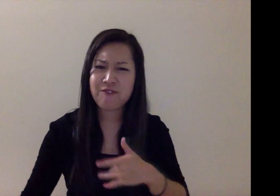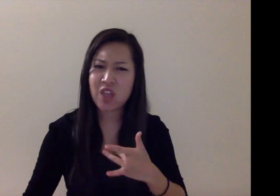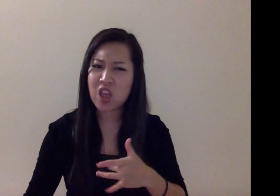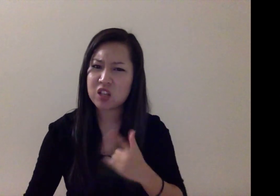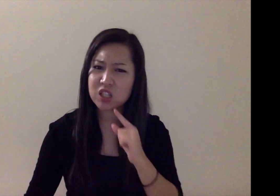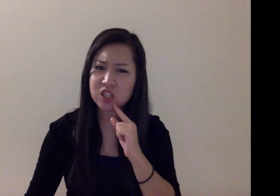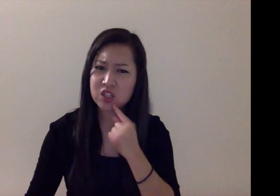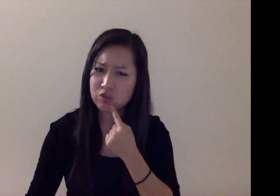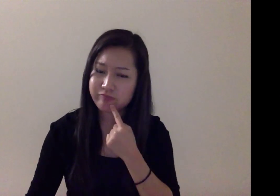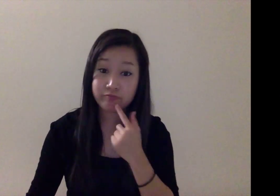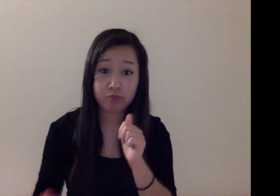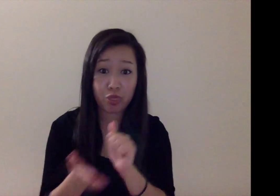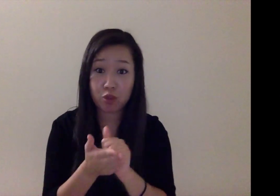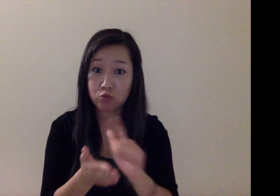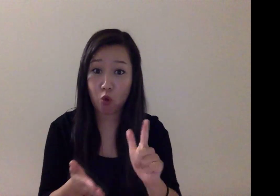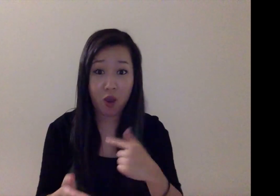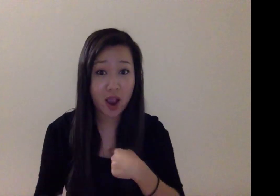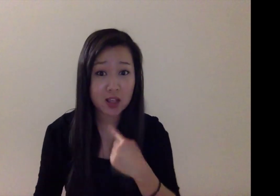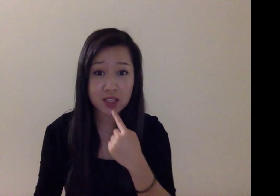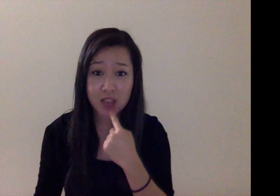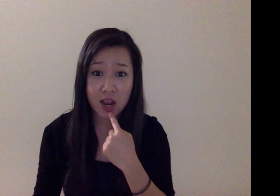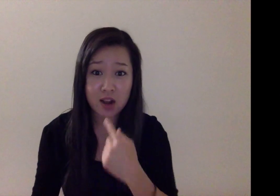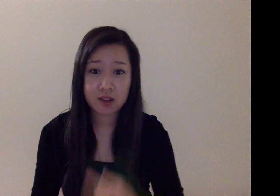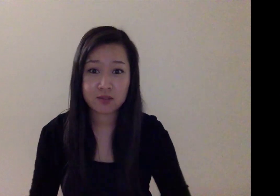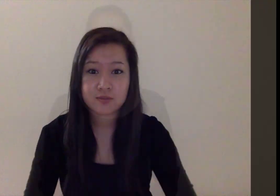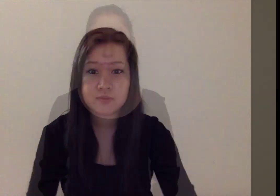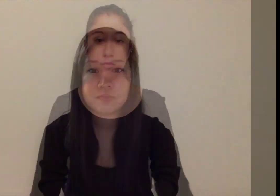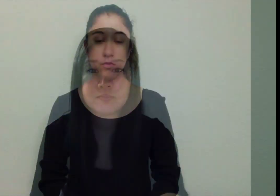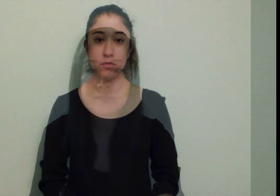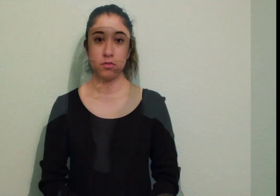It felt serious. That’s all I’m going to say.